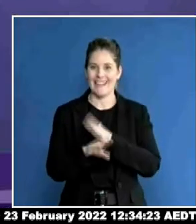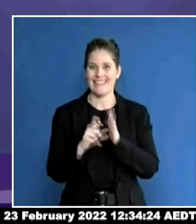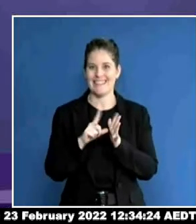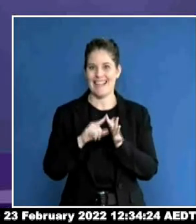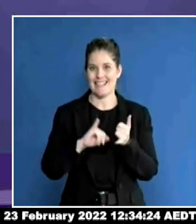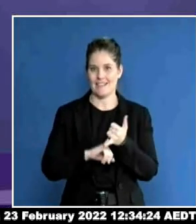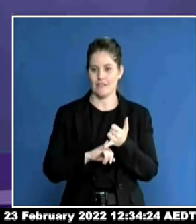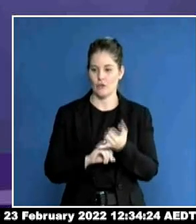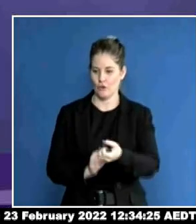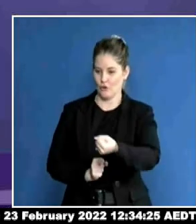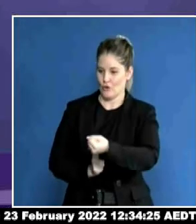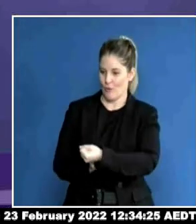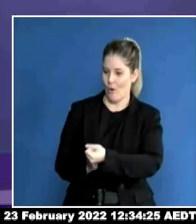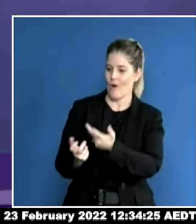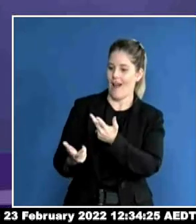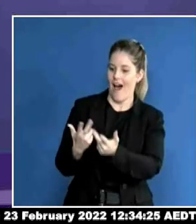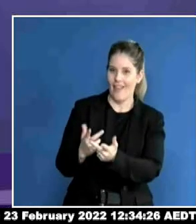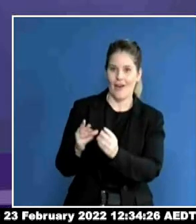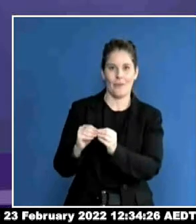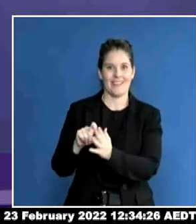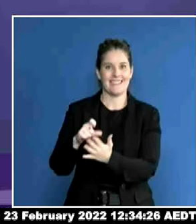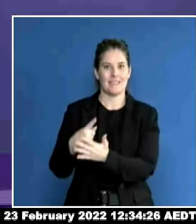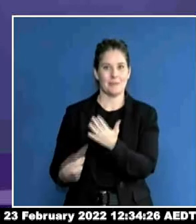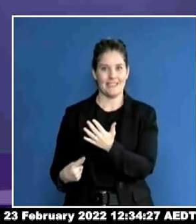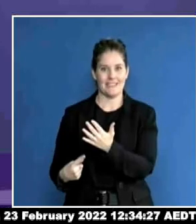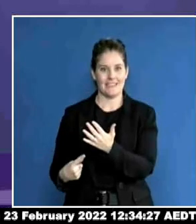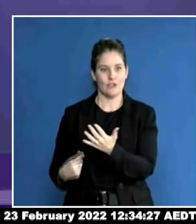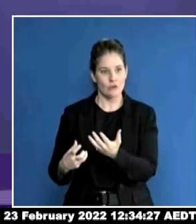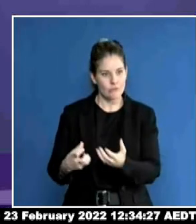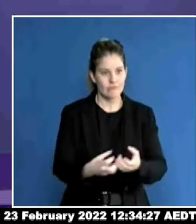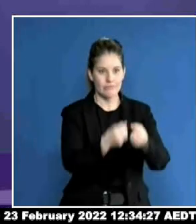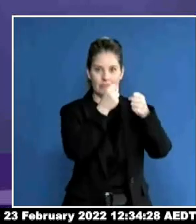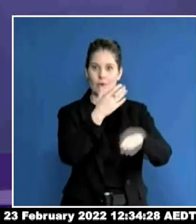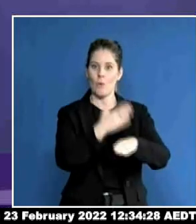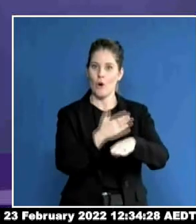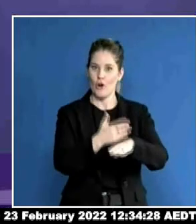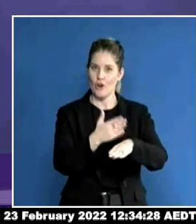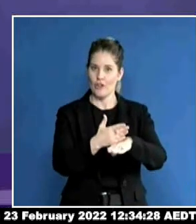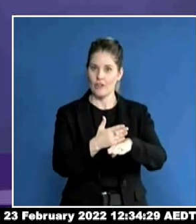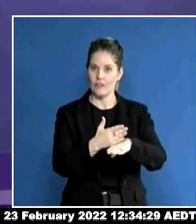employment and that the increase should be meaningful not tokenistic.